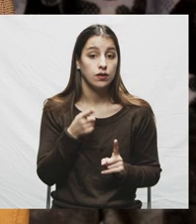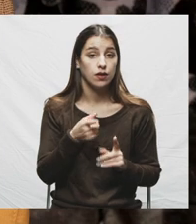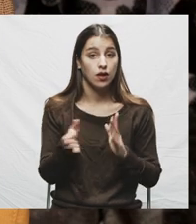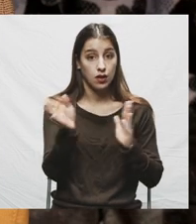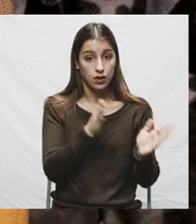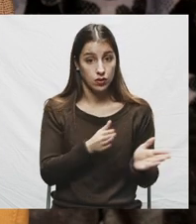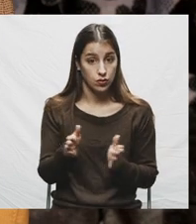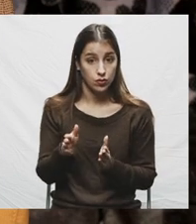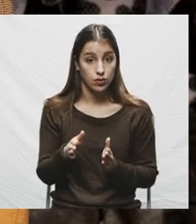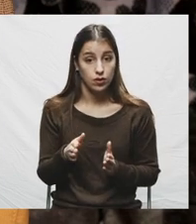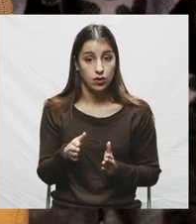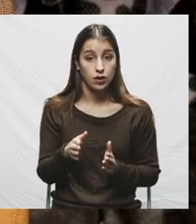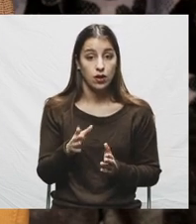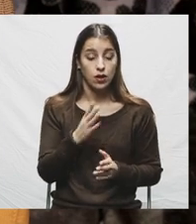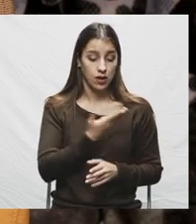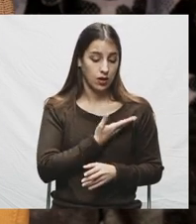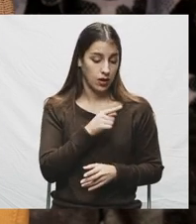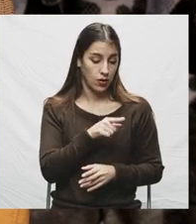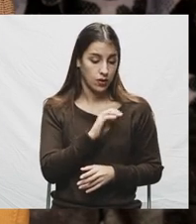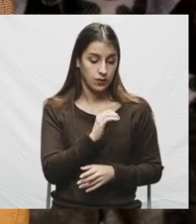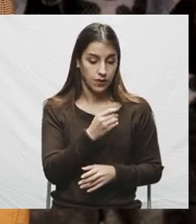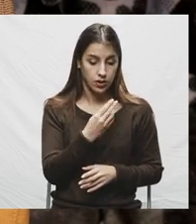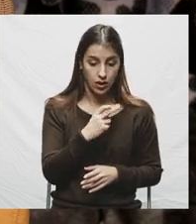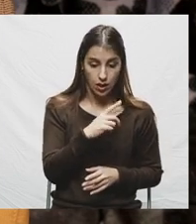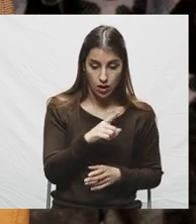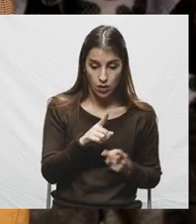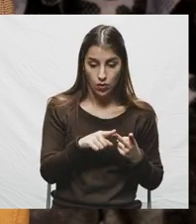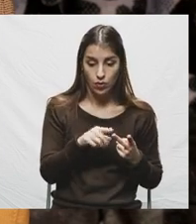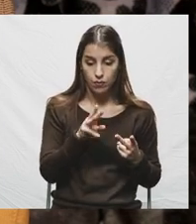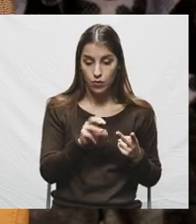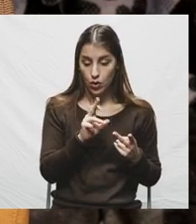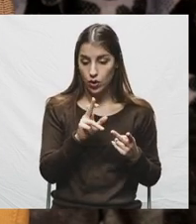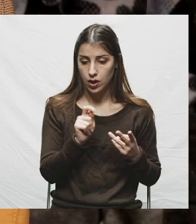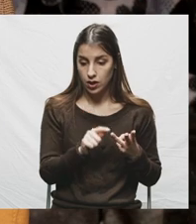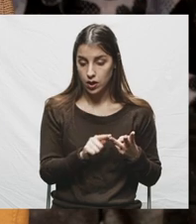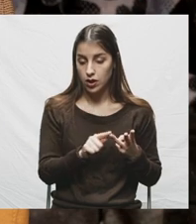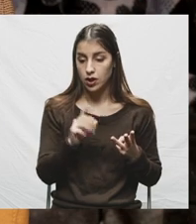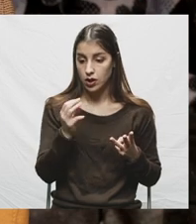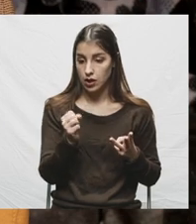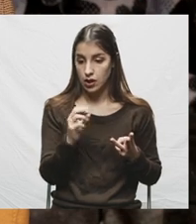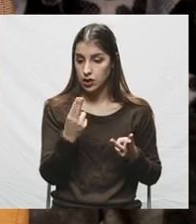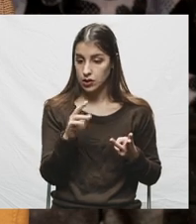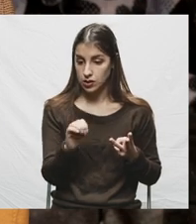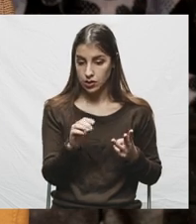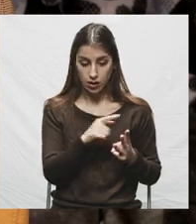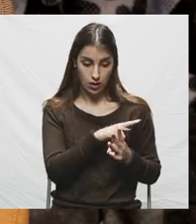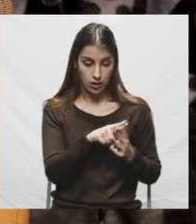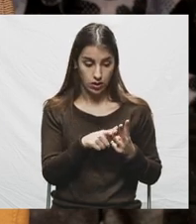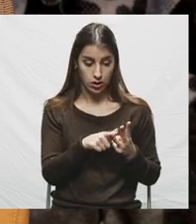Which is the phase of “Primeiro Nome: Le”, “Dom São Sebastião”, “GUST” and “More”. These are all pieces...